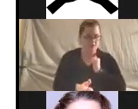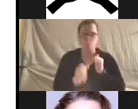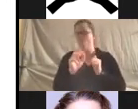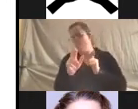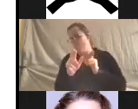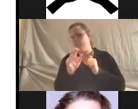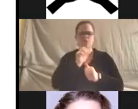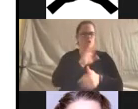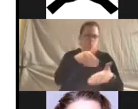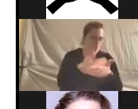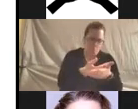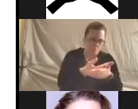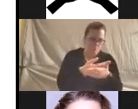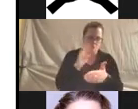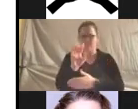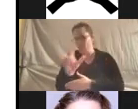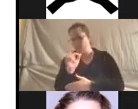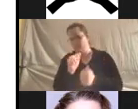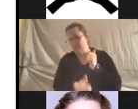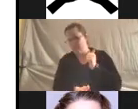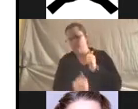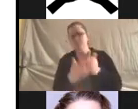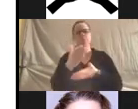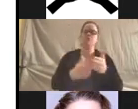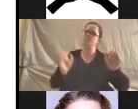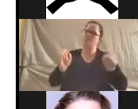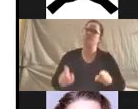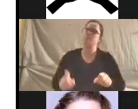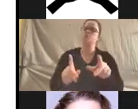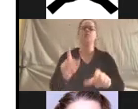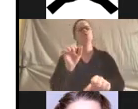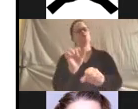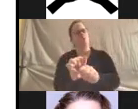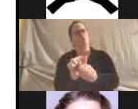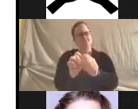there still may be opportunities to work your language or your concept